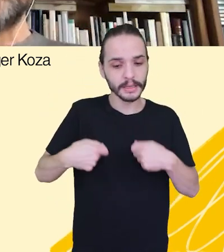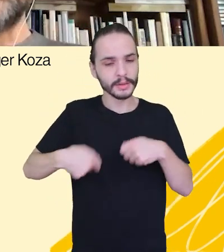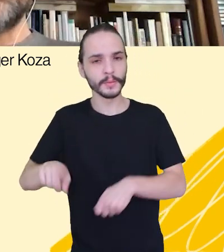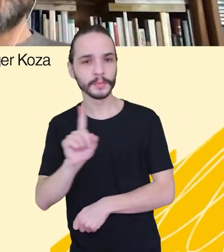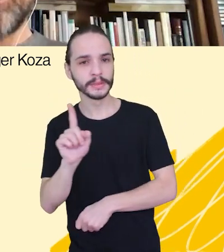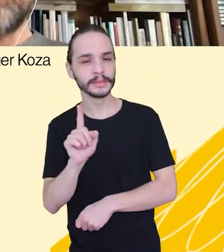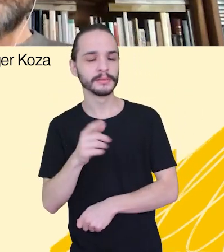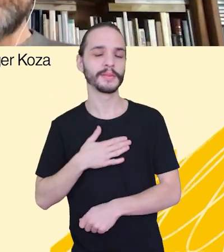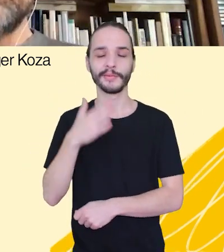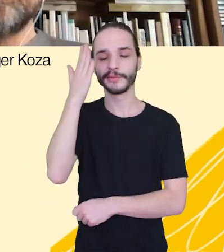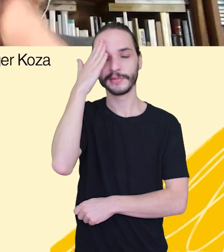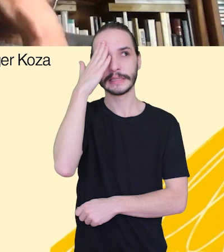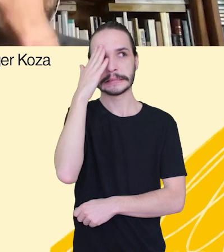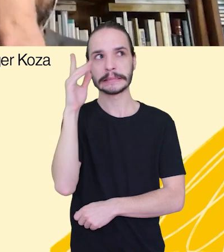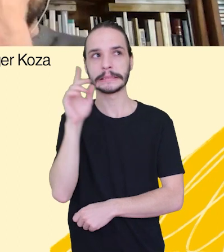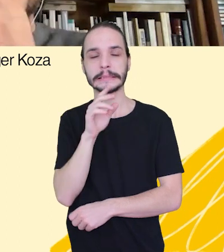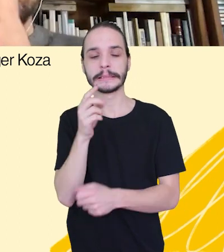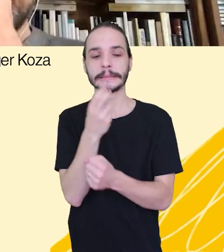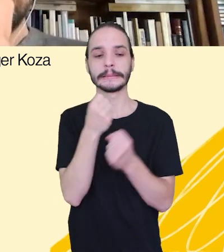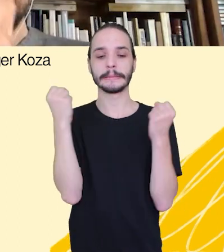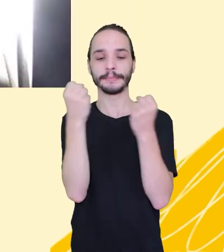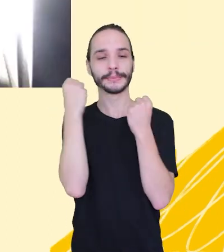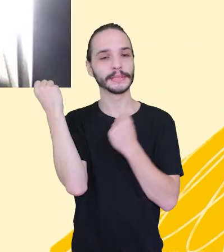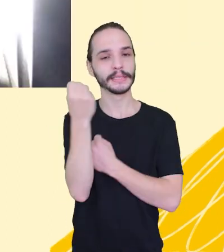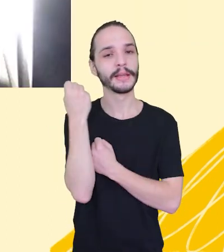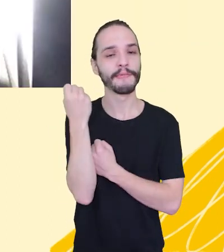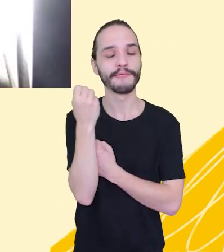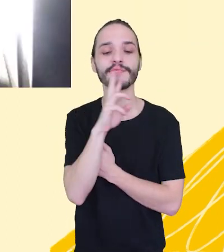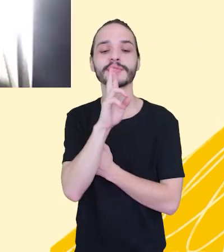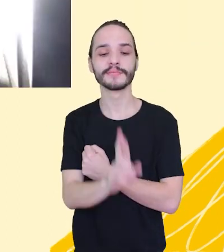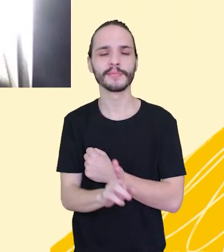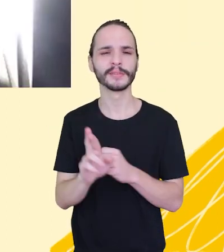Yeah, I mean, necessary is exactly...